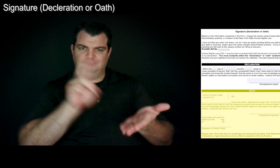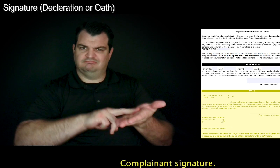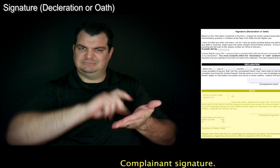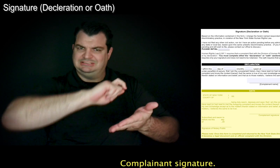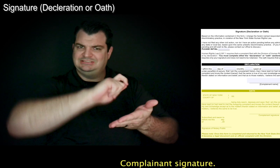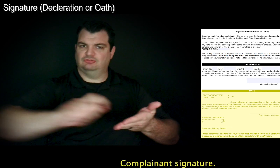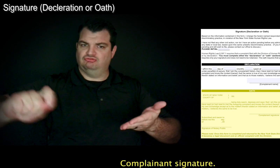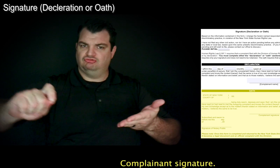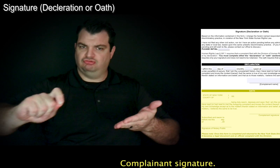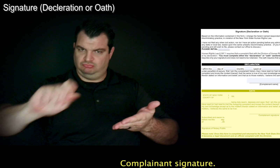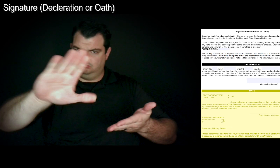Complainant signature.